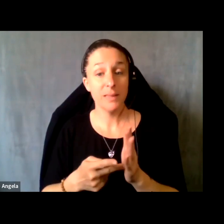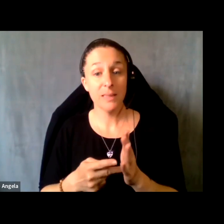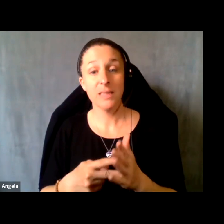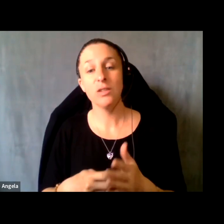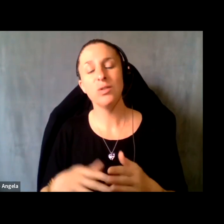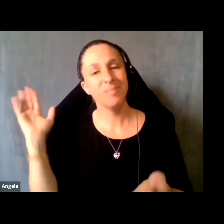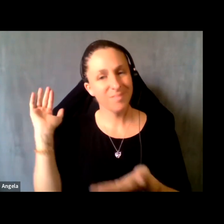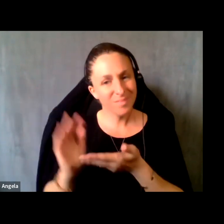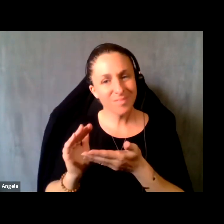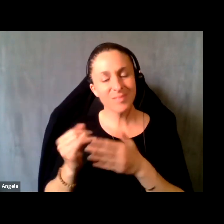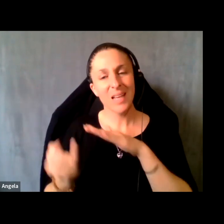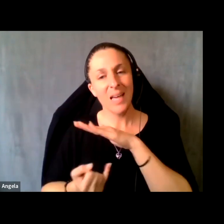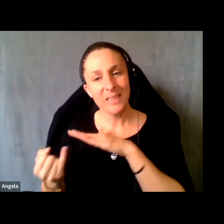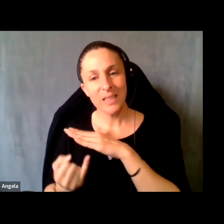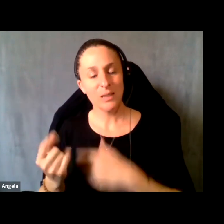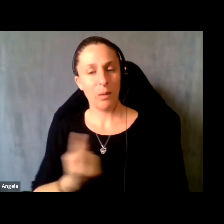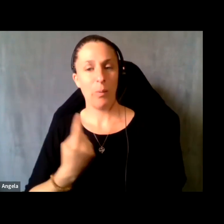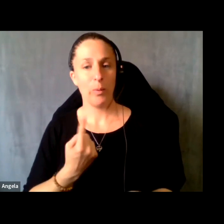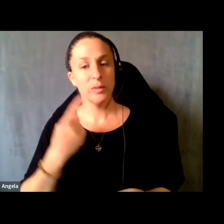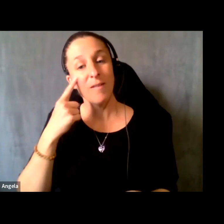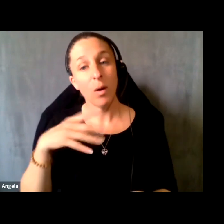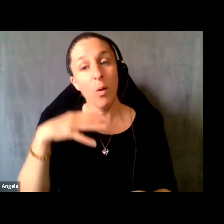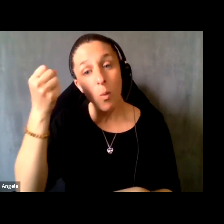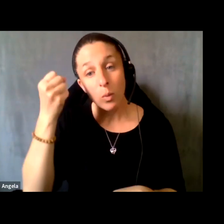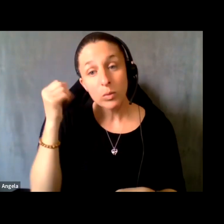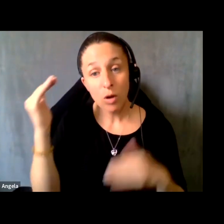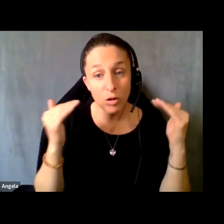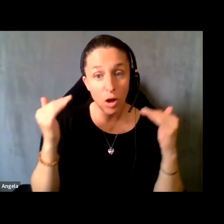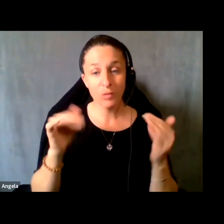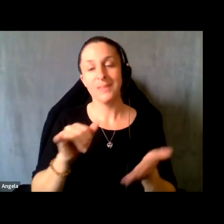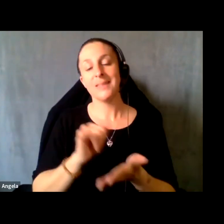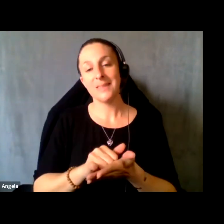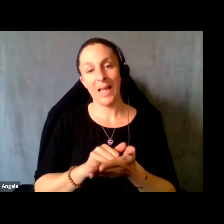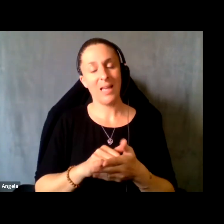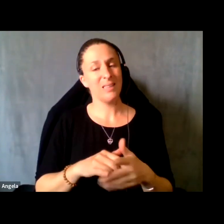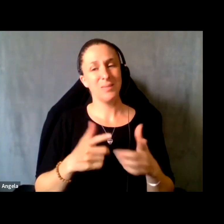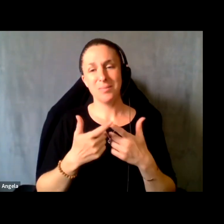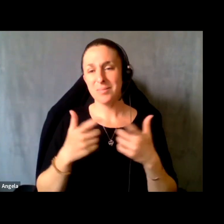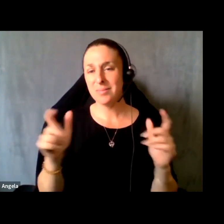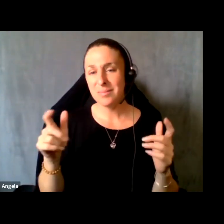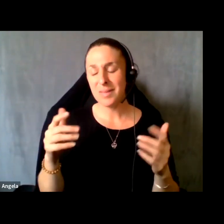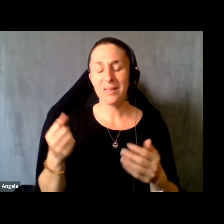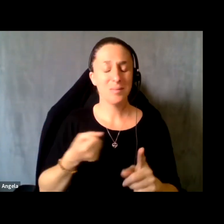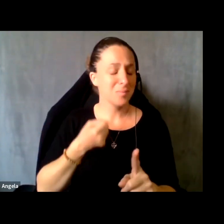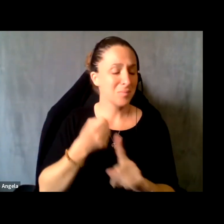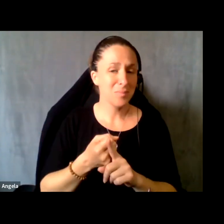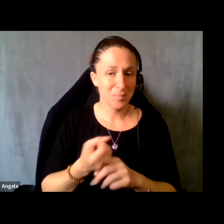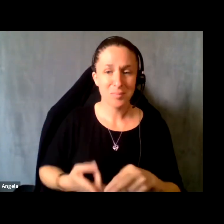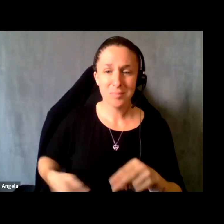and loneliness for older adults, which was exacerbated by the COVID-19 pandemic, and